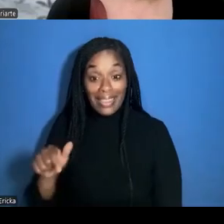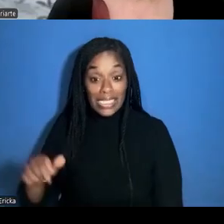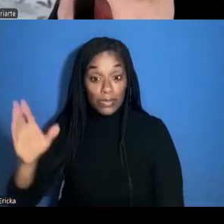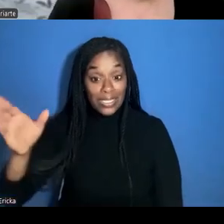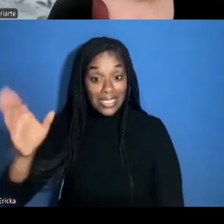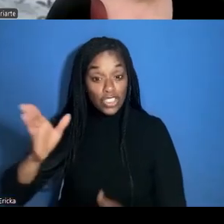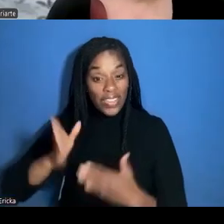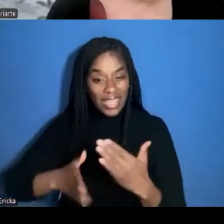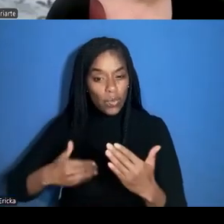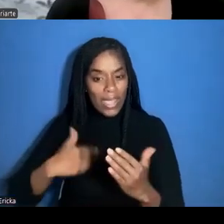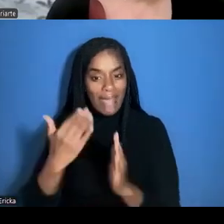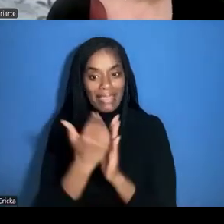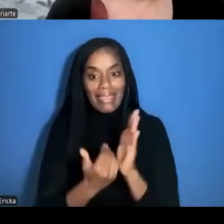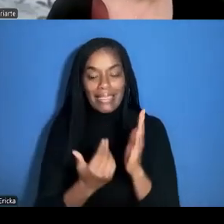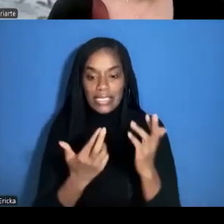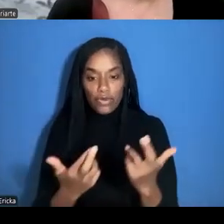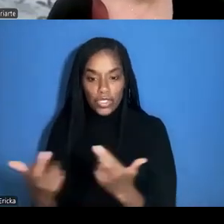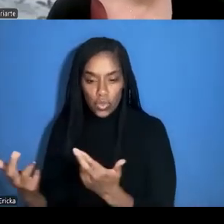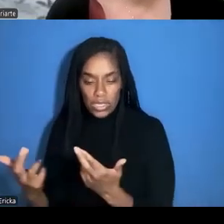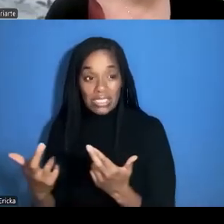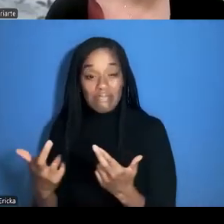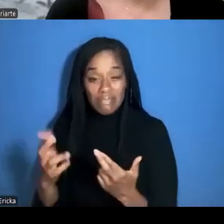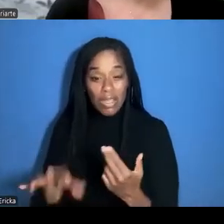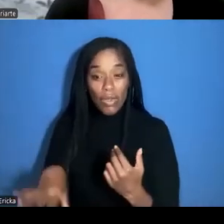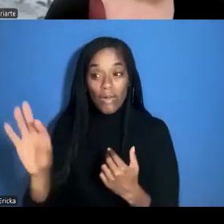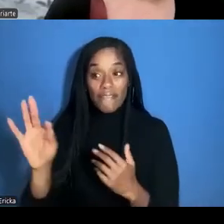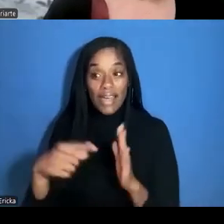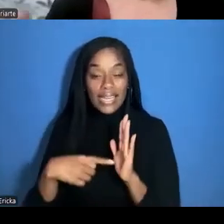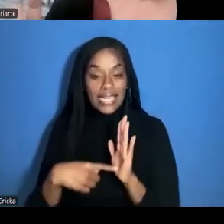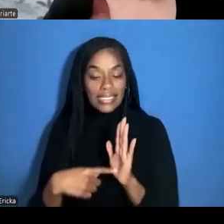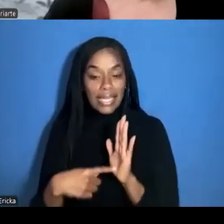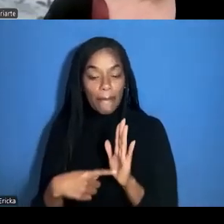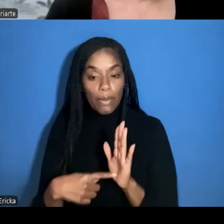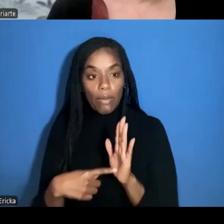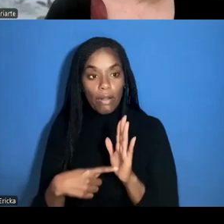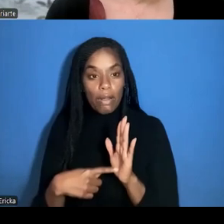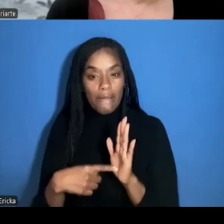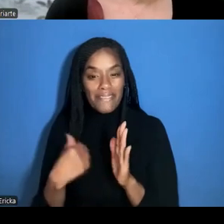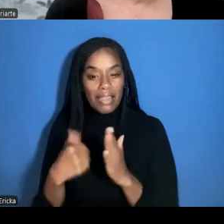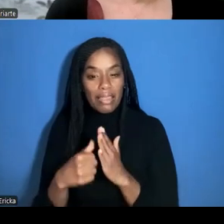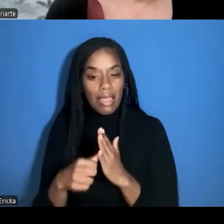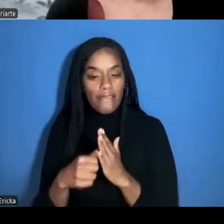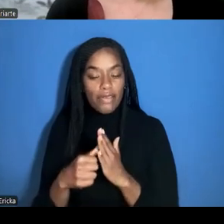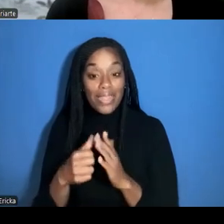And in that list of resources you'll find an example of a letter that self certifies.